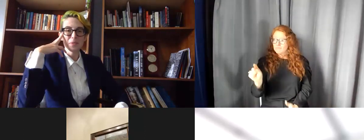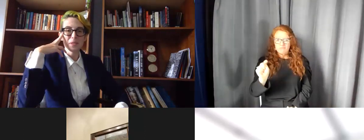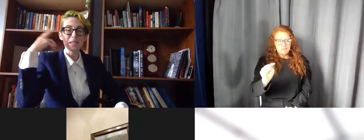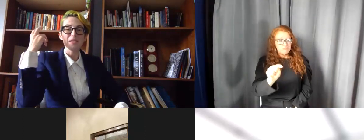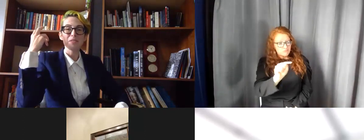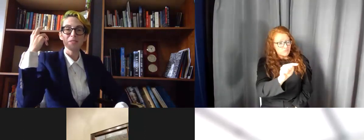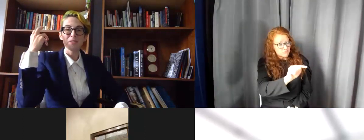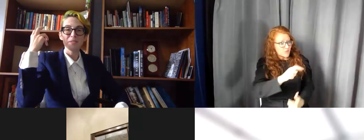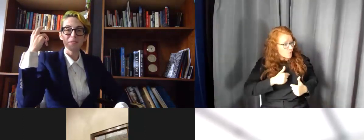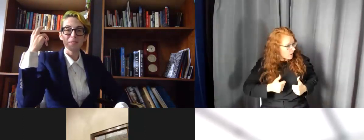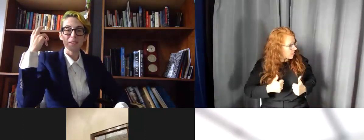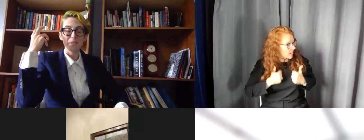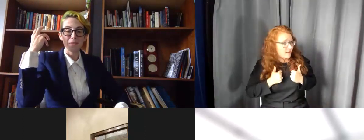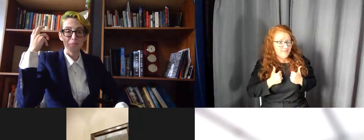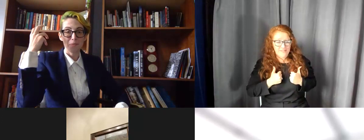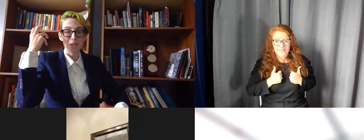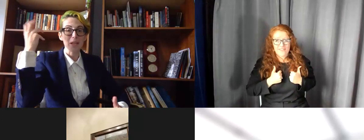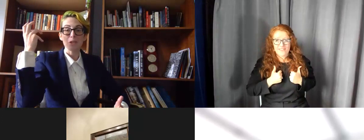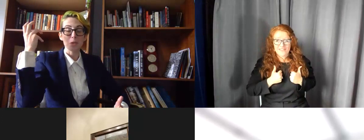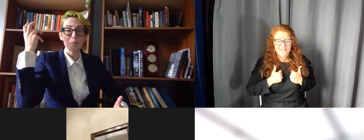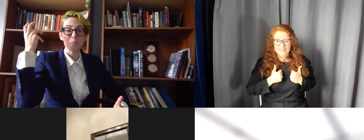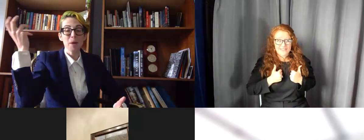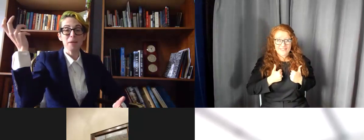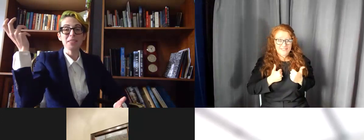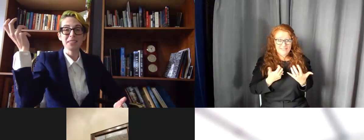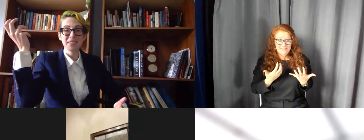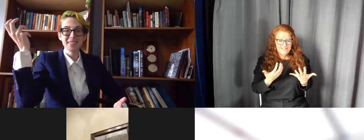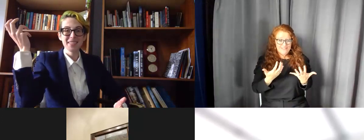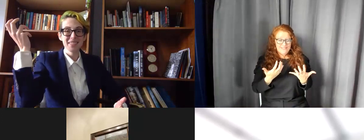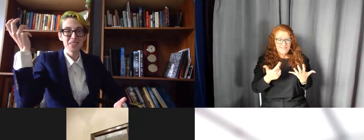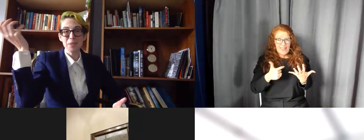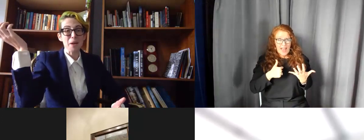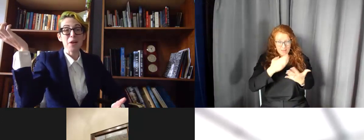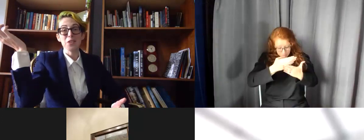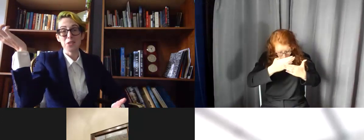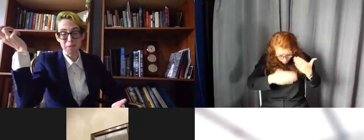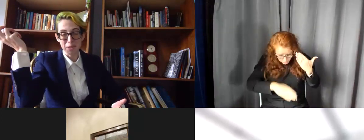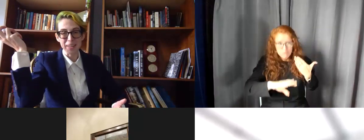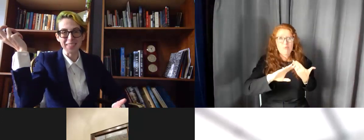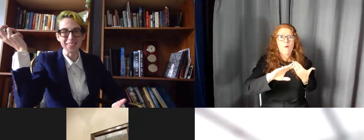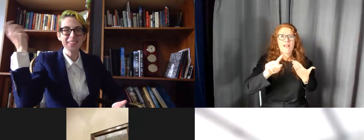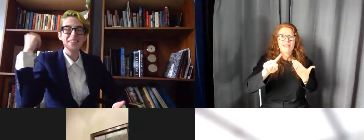Farrah Garland: live Farrah Garland: the life that she was promised the American dream, if you will